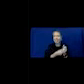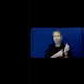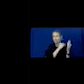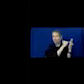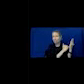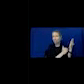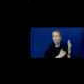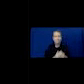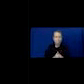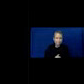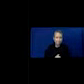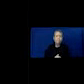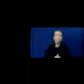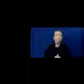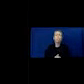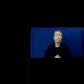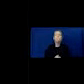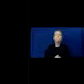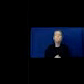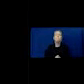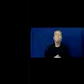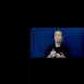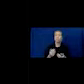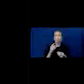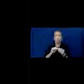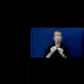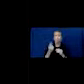So traditionally, we would learn about an individual with a disability through a series